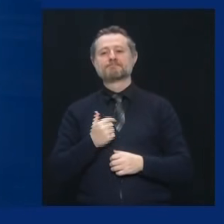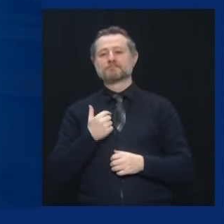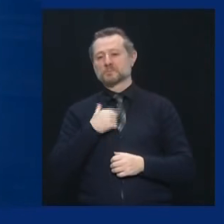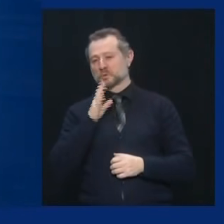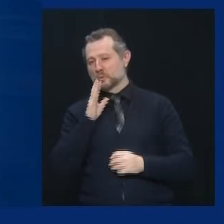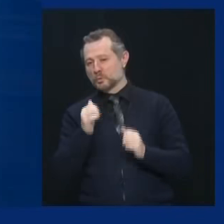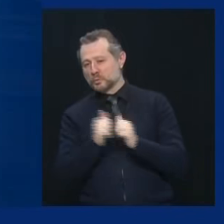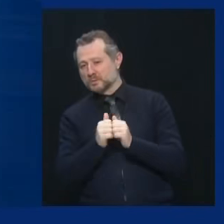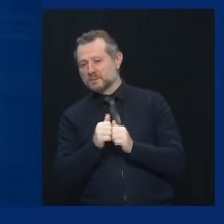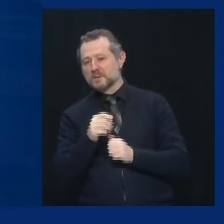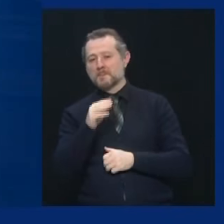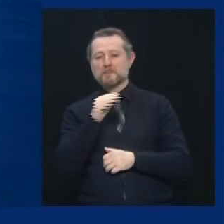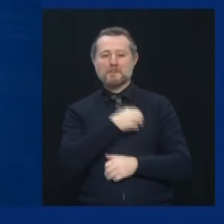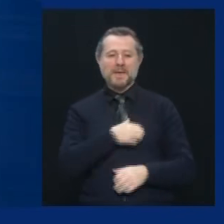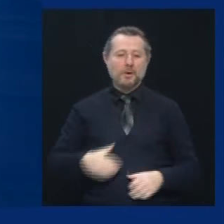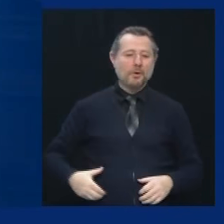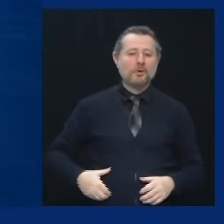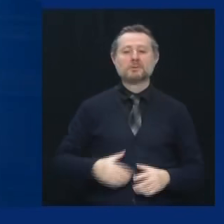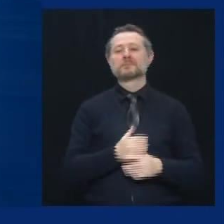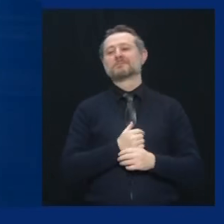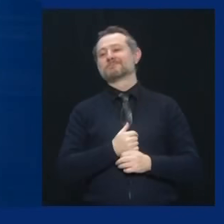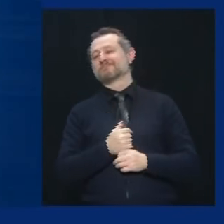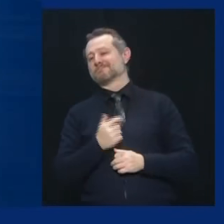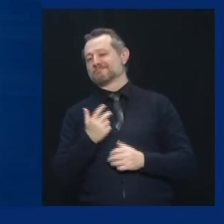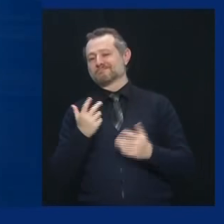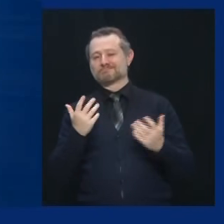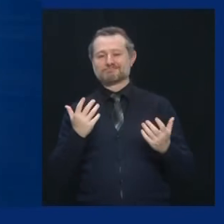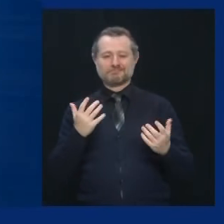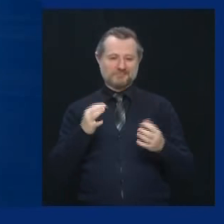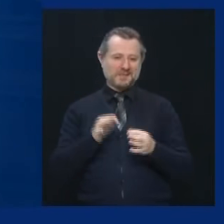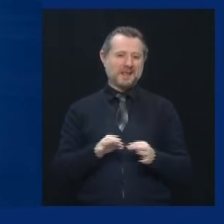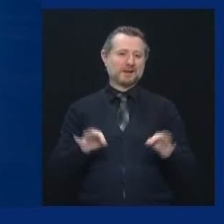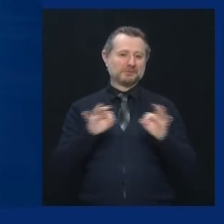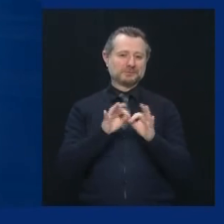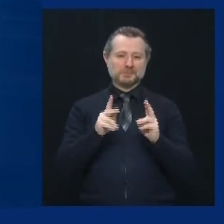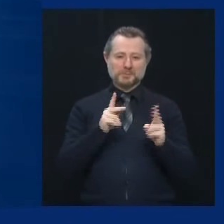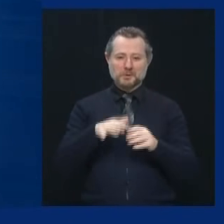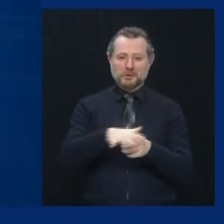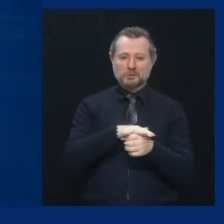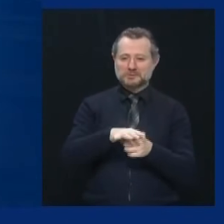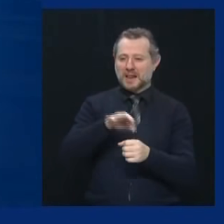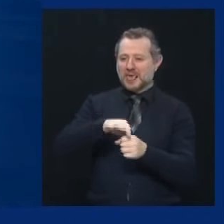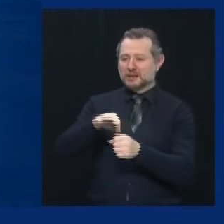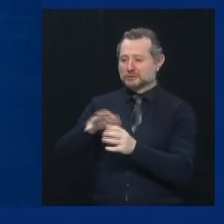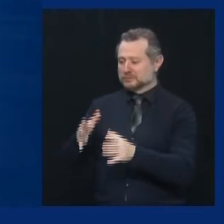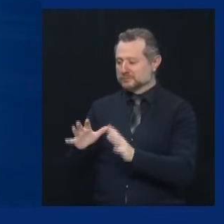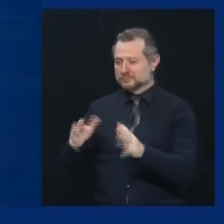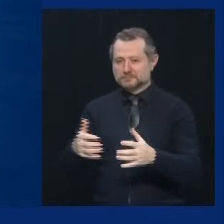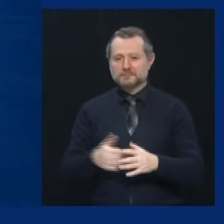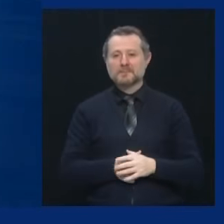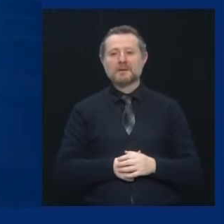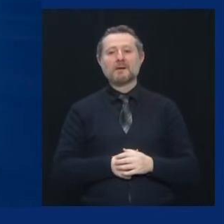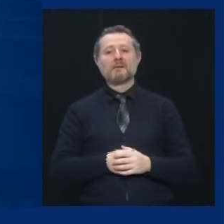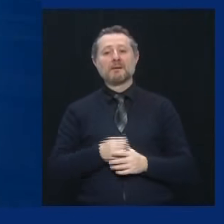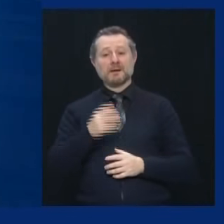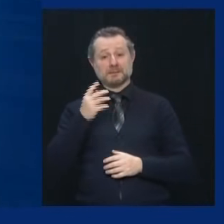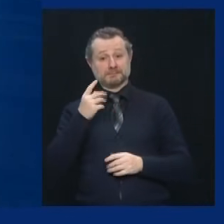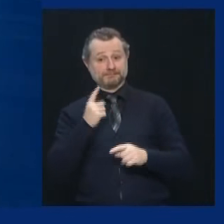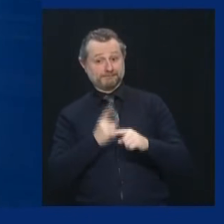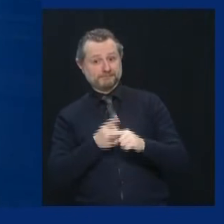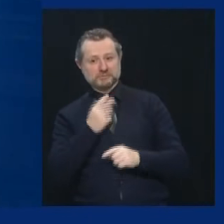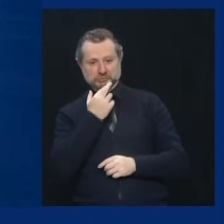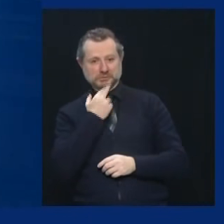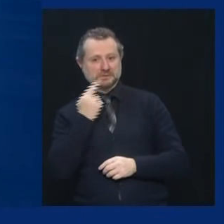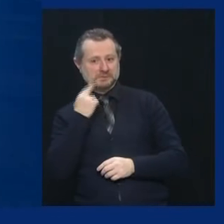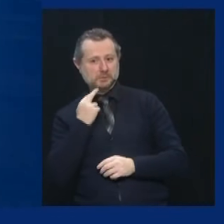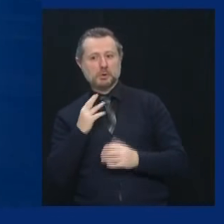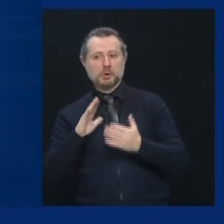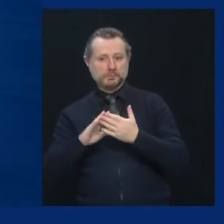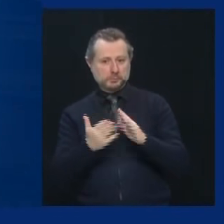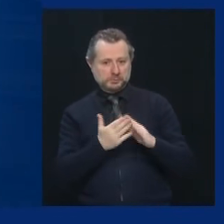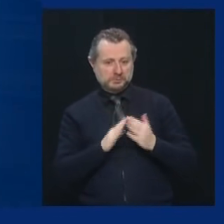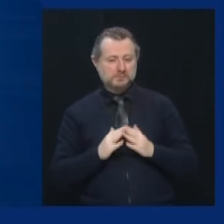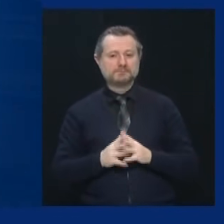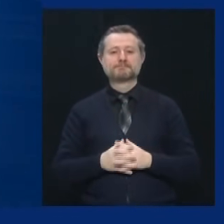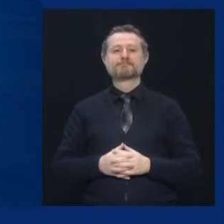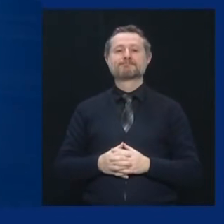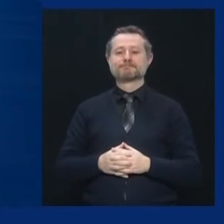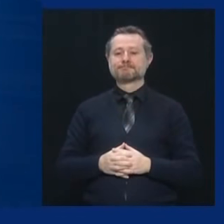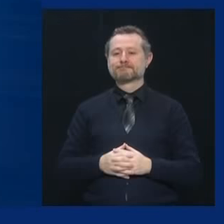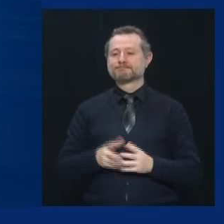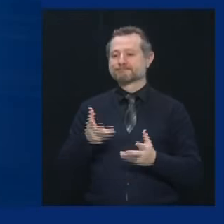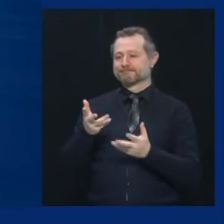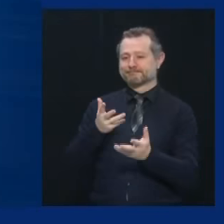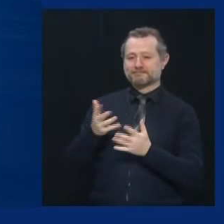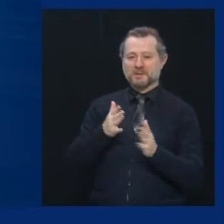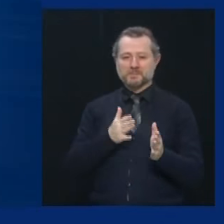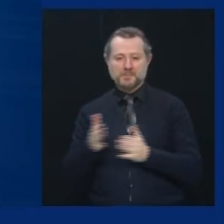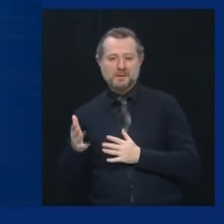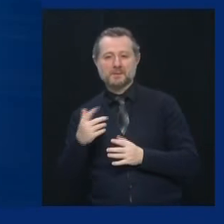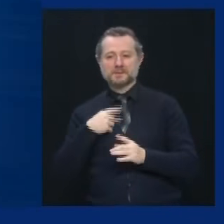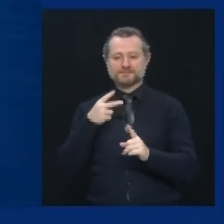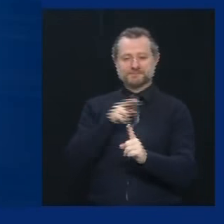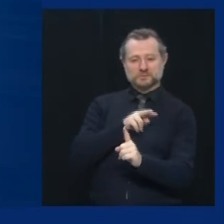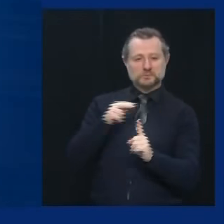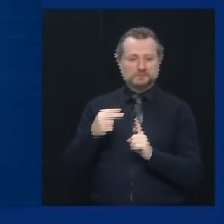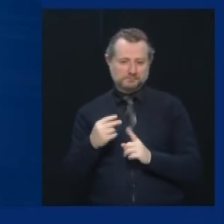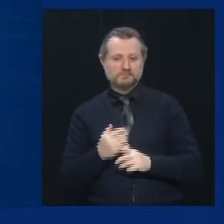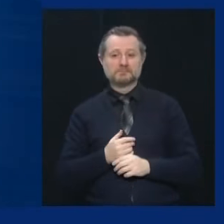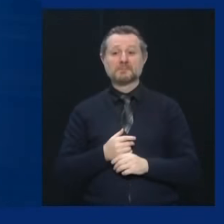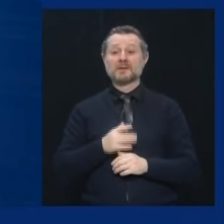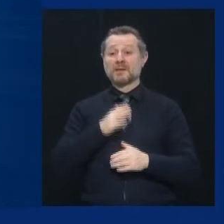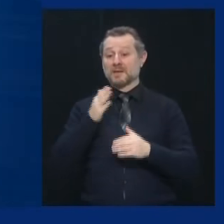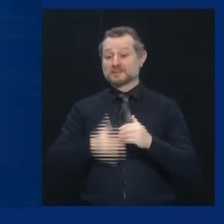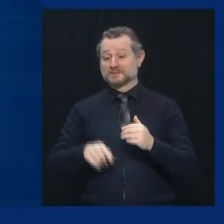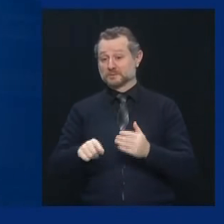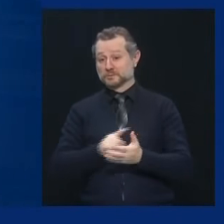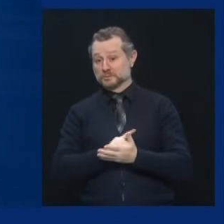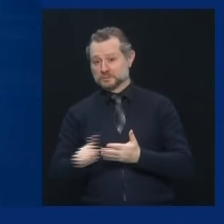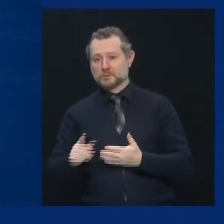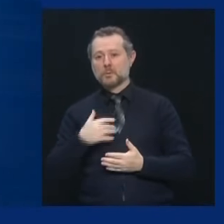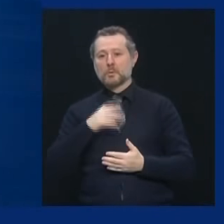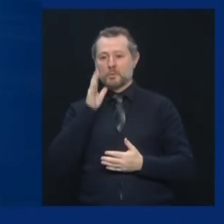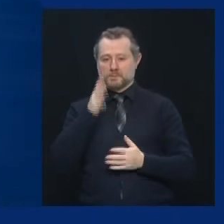IS 333 TRIPLE THREES.